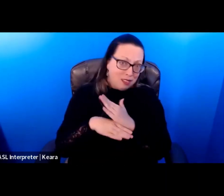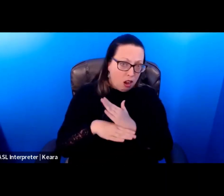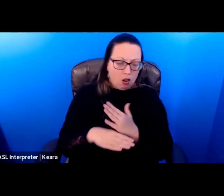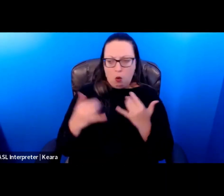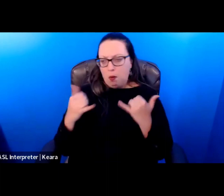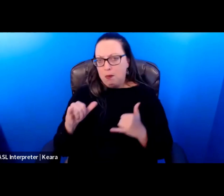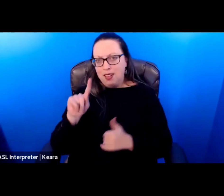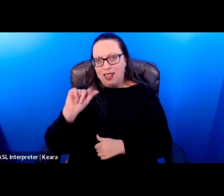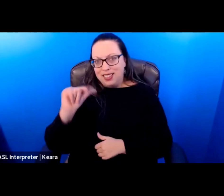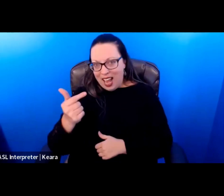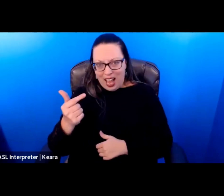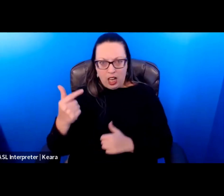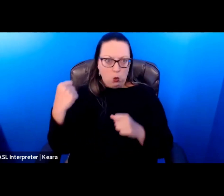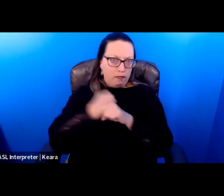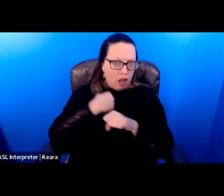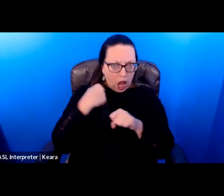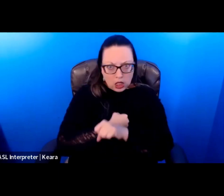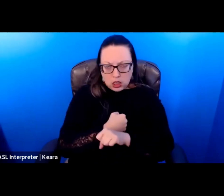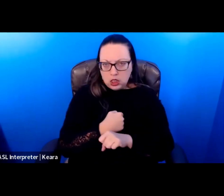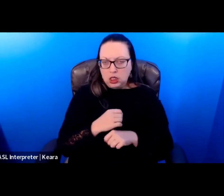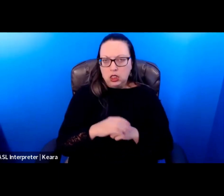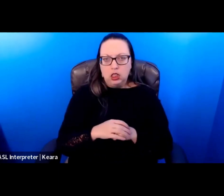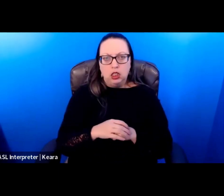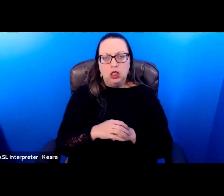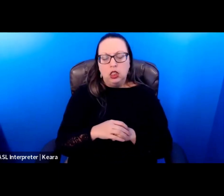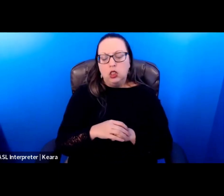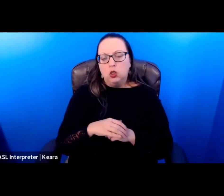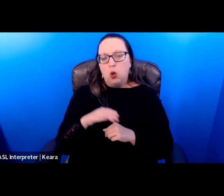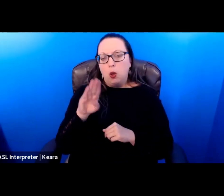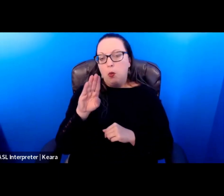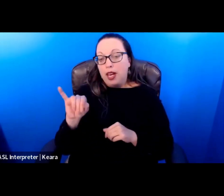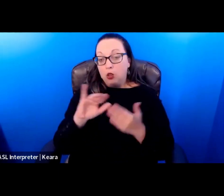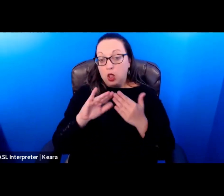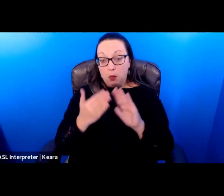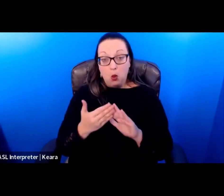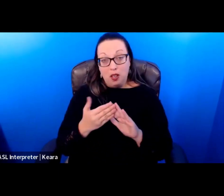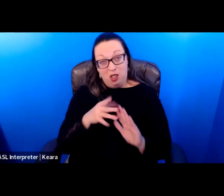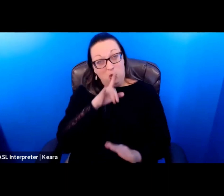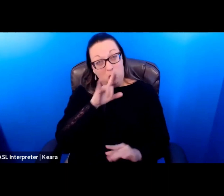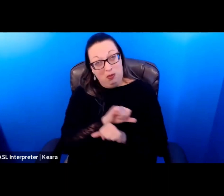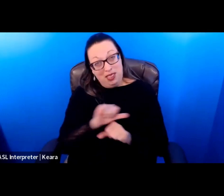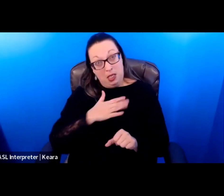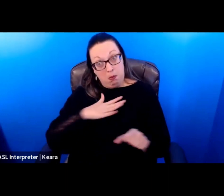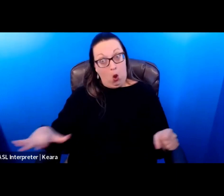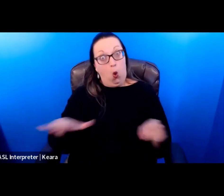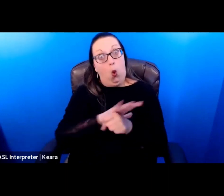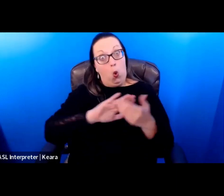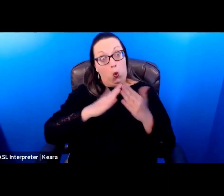we fought. So the brain injury community probably was my entire neighborhood. You know, we all suffer for something, you know,